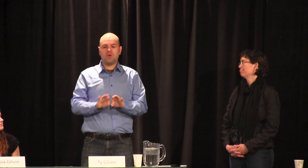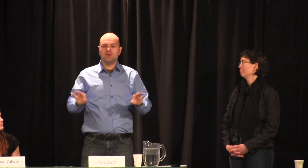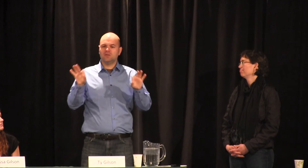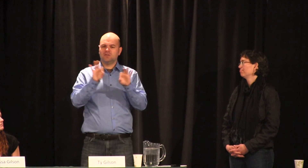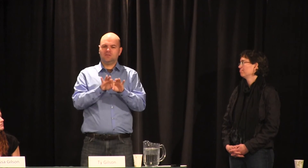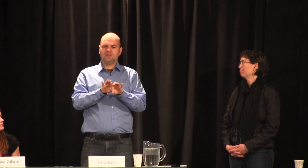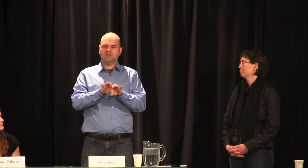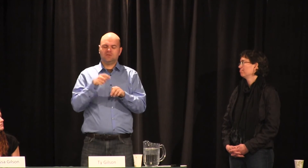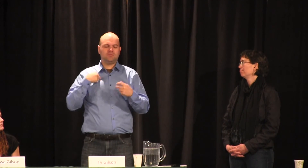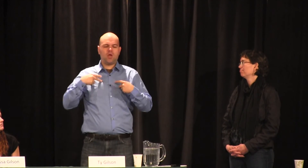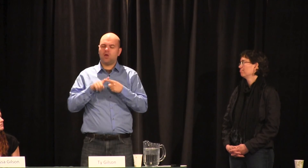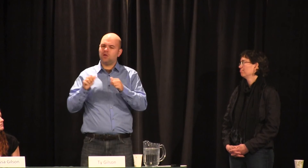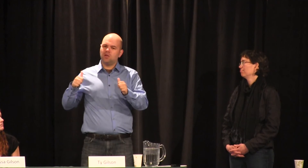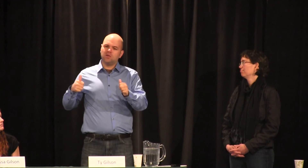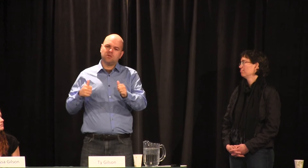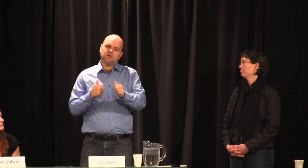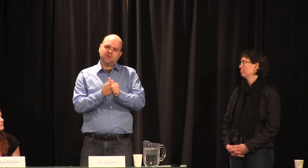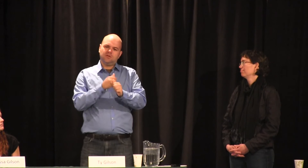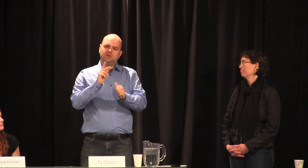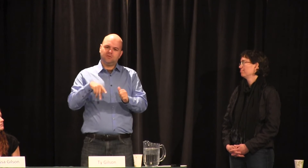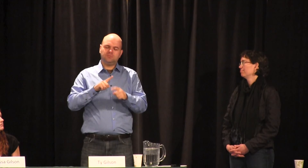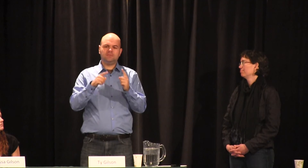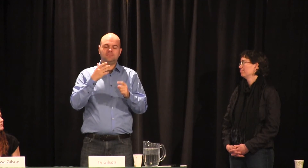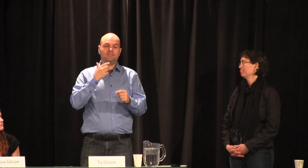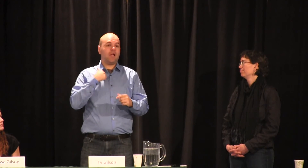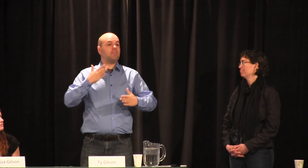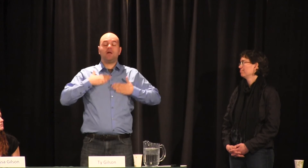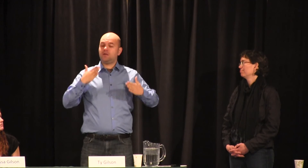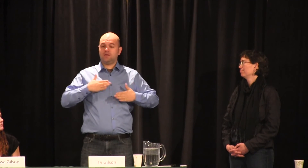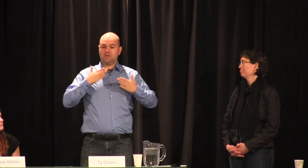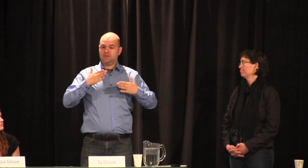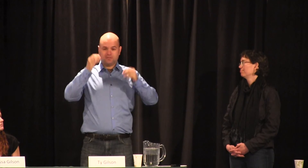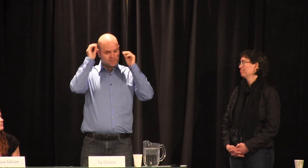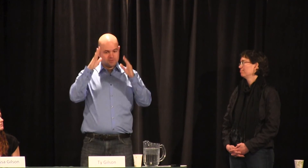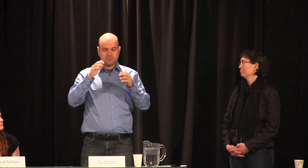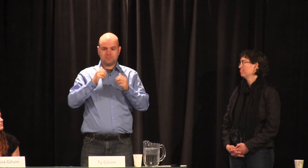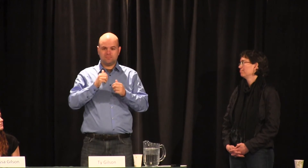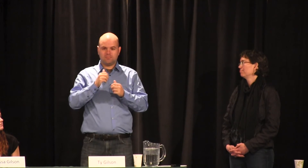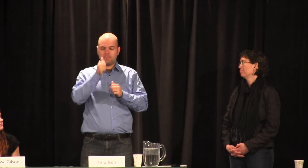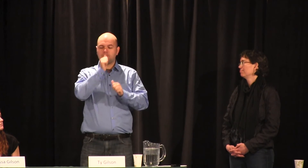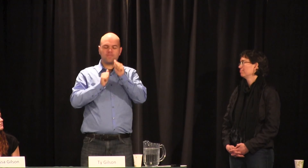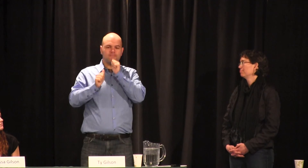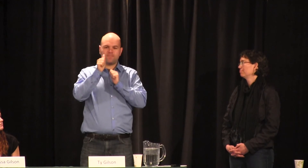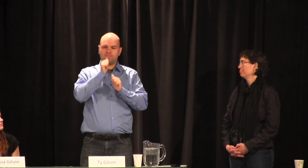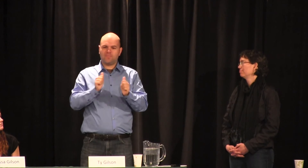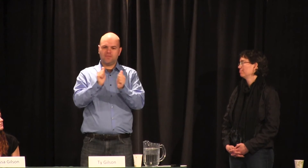in those first weeks. And that's so crucial. I was way behind and I had to catch up on my own. You know, the teachers were --